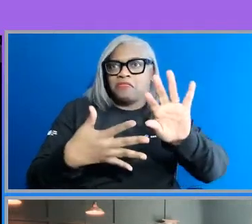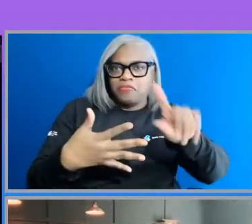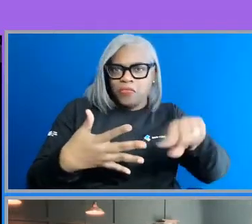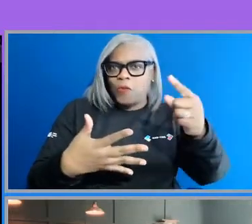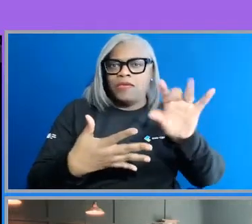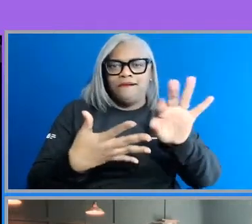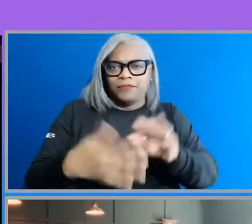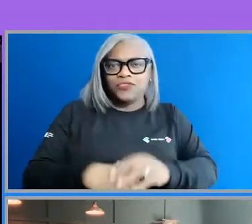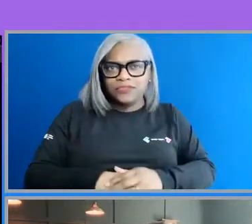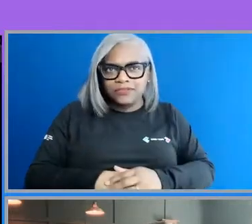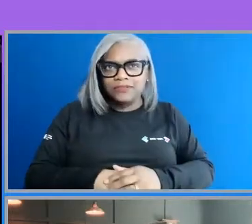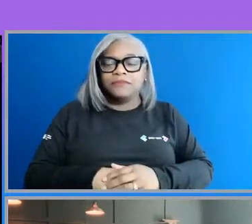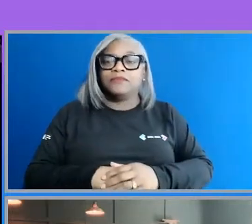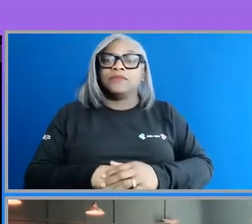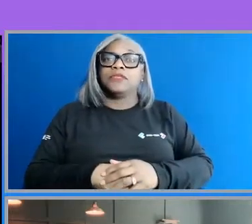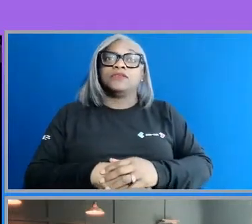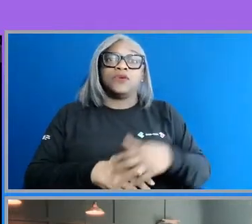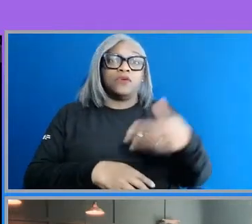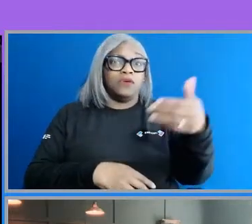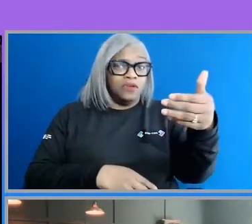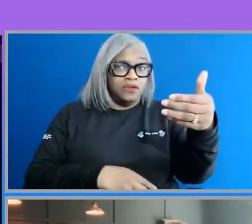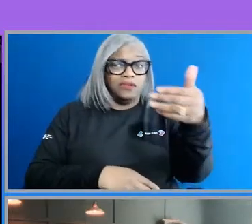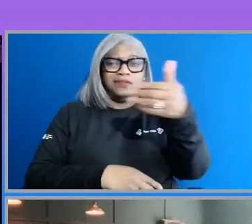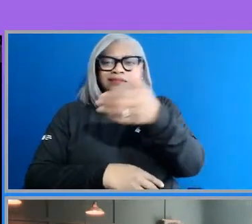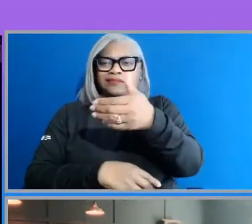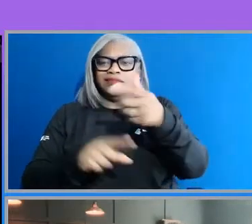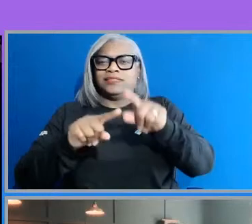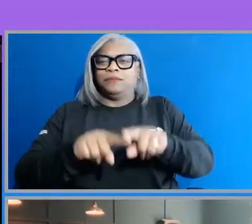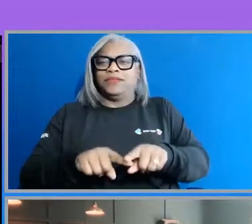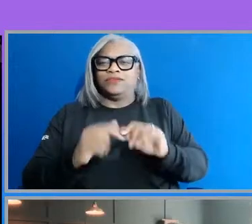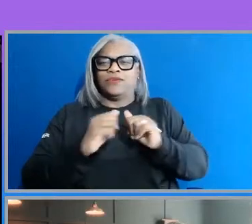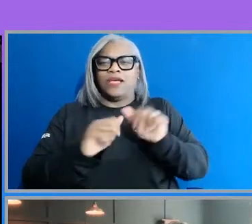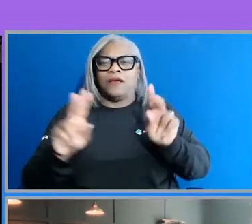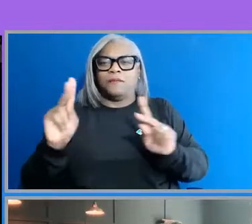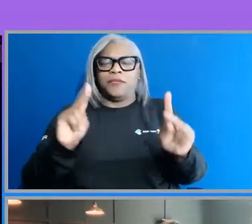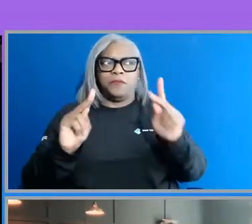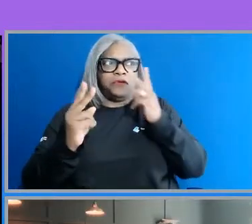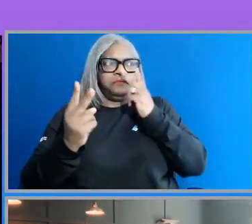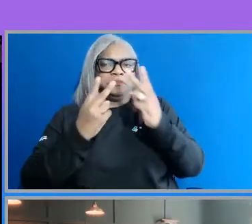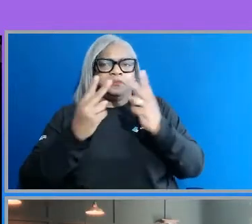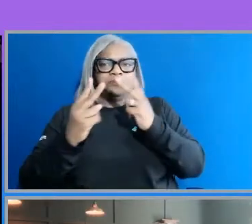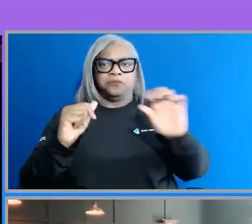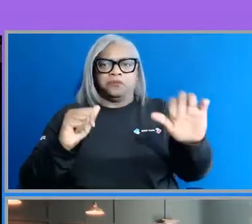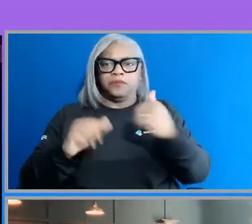what people would see depending on how they perceive color. But